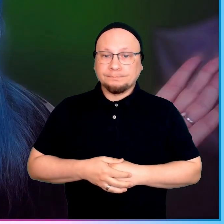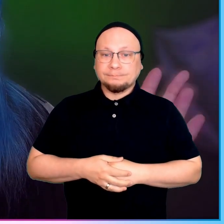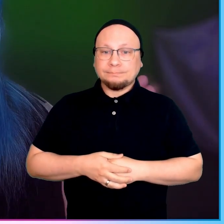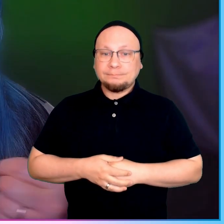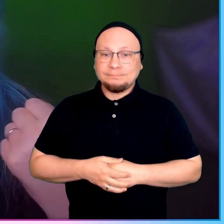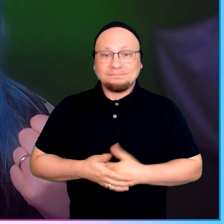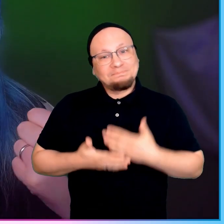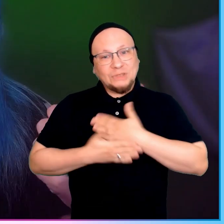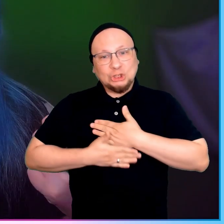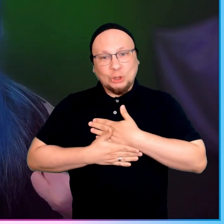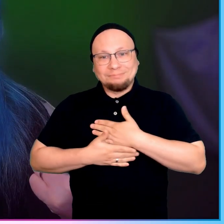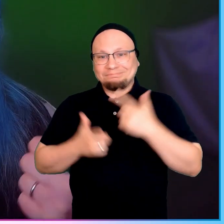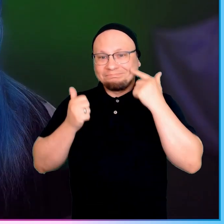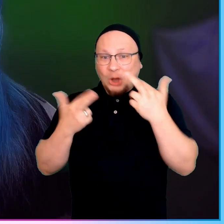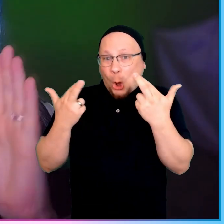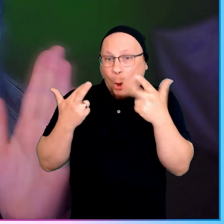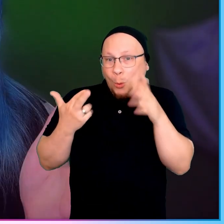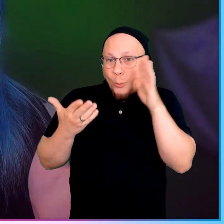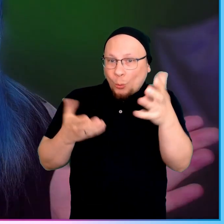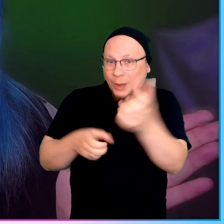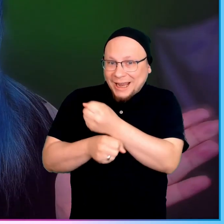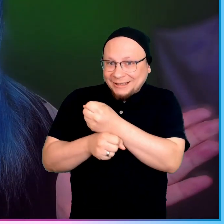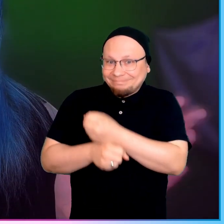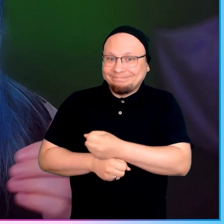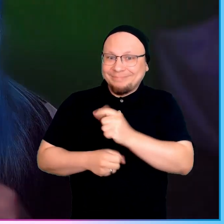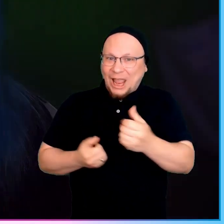Enjoy. Fingers crossed that you win. Let’s get back to more games.